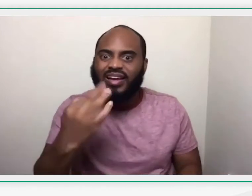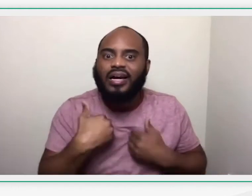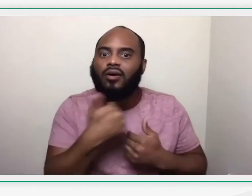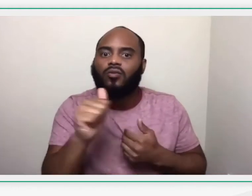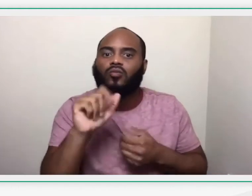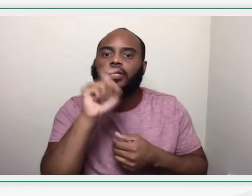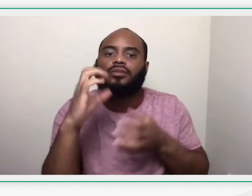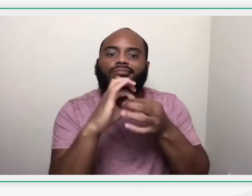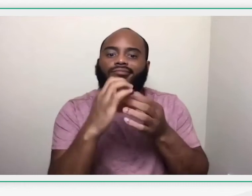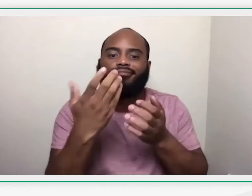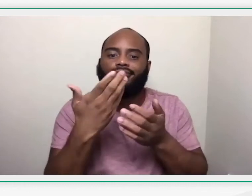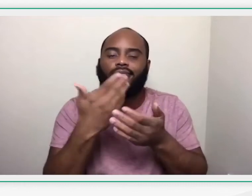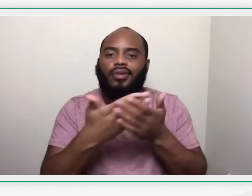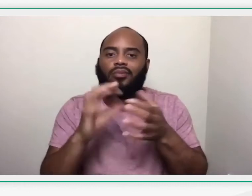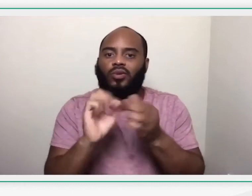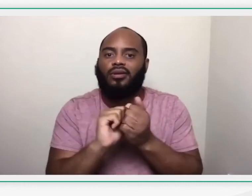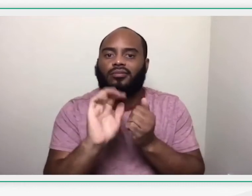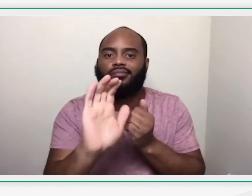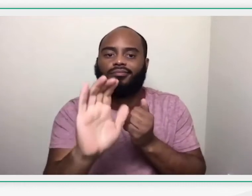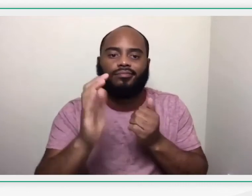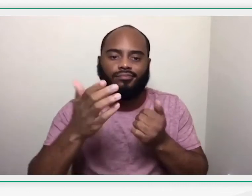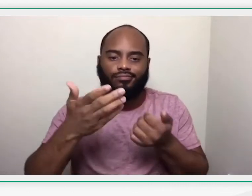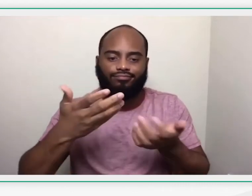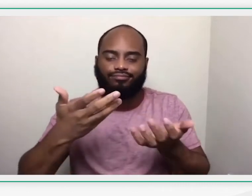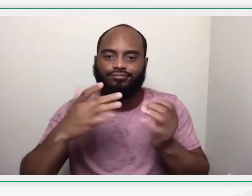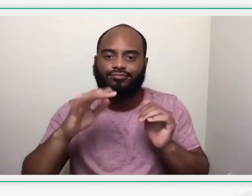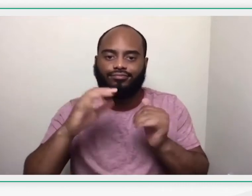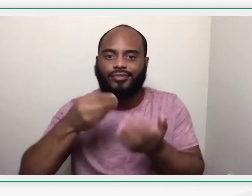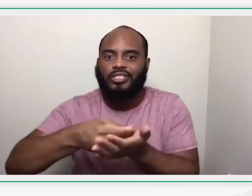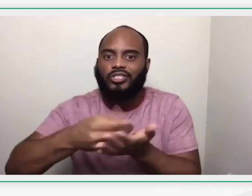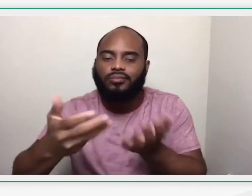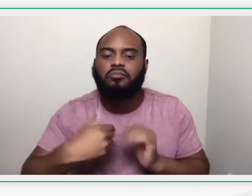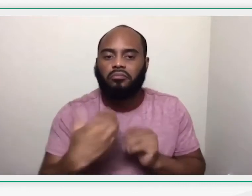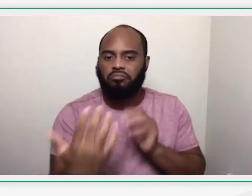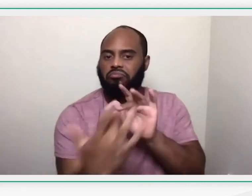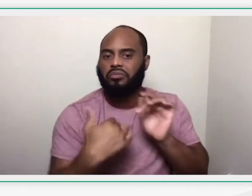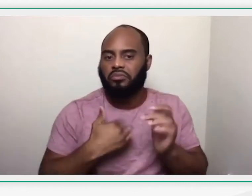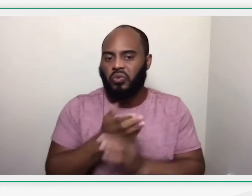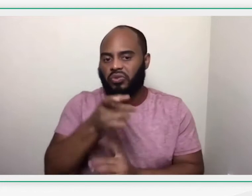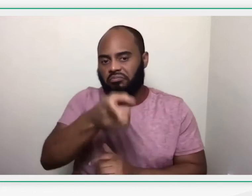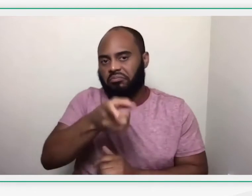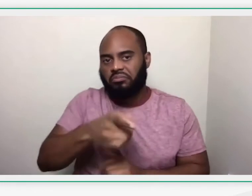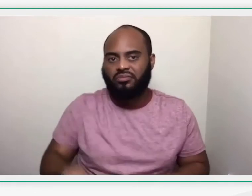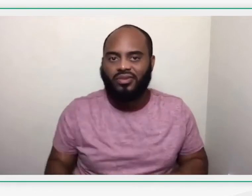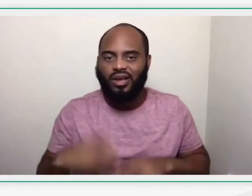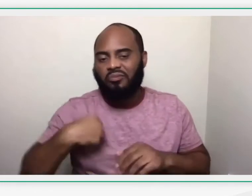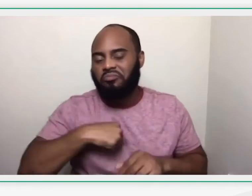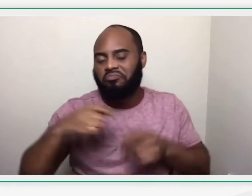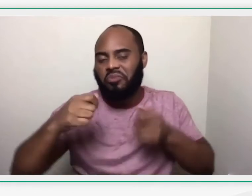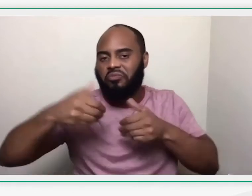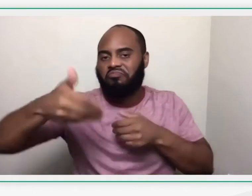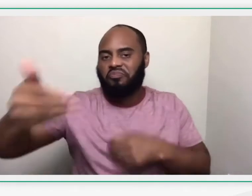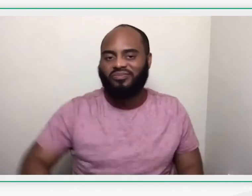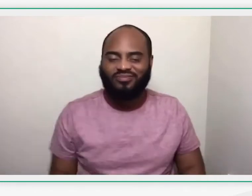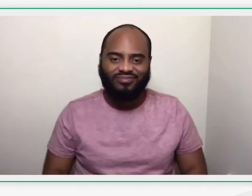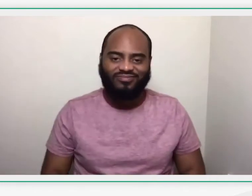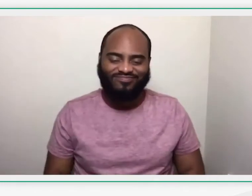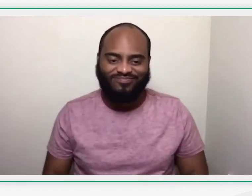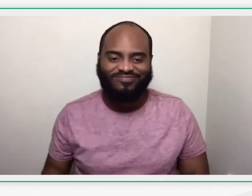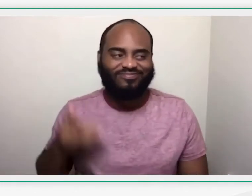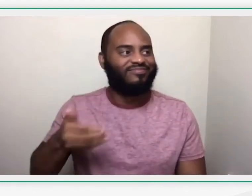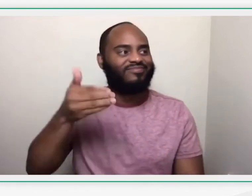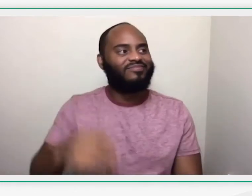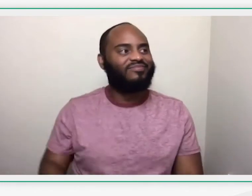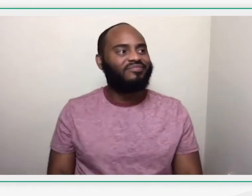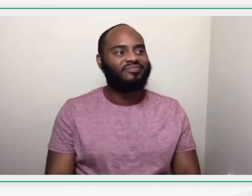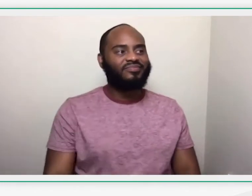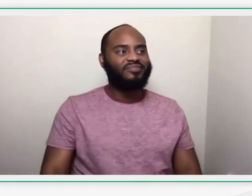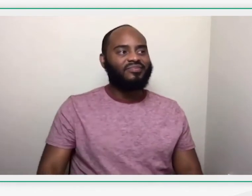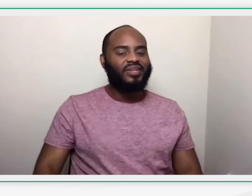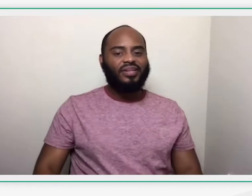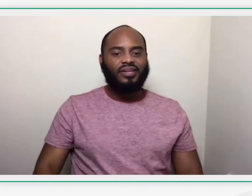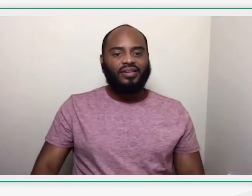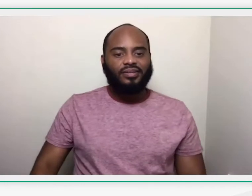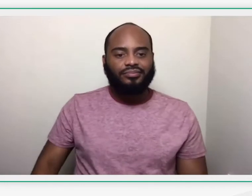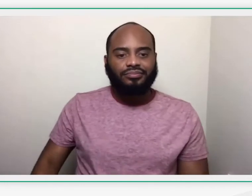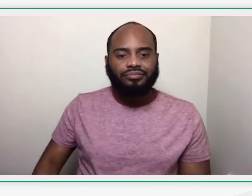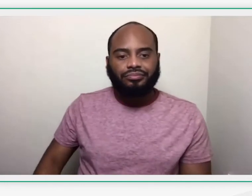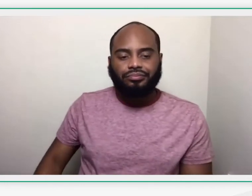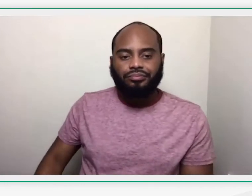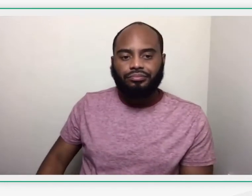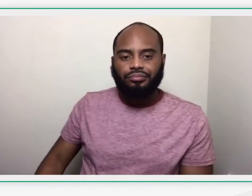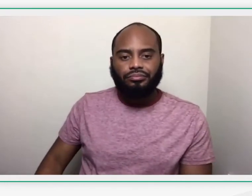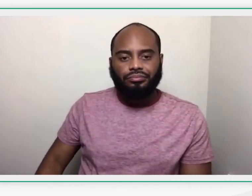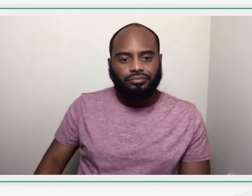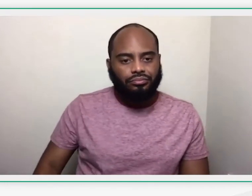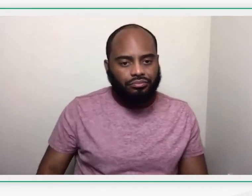that we've had over the years. So, if you have any questions that have to do with your personal finance issues, you can go ahead and reach out to me at those social media accounts. And, remember, keep in mind we do post often and regularly.